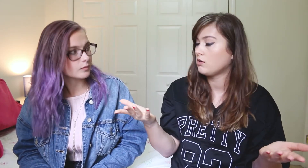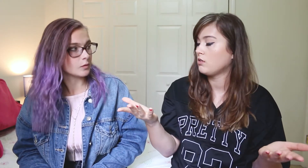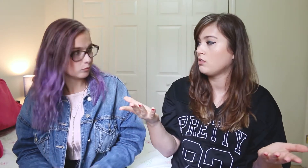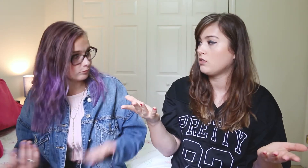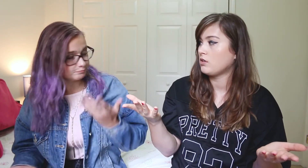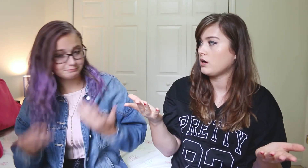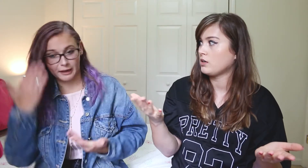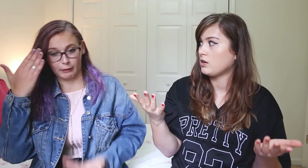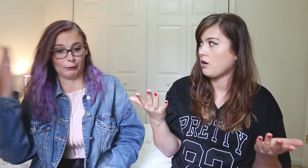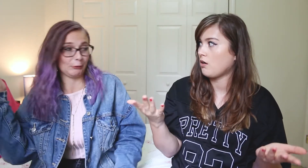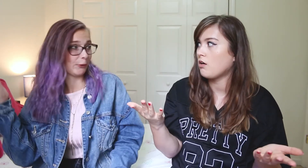Maybe I don't know.